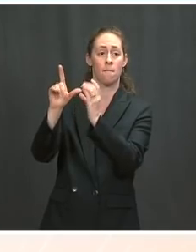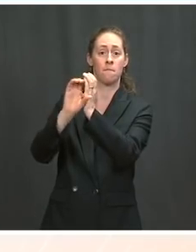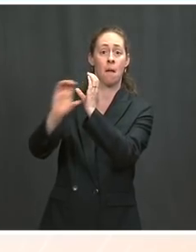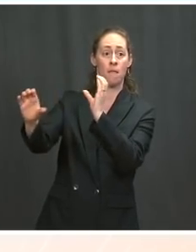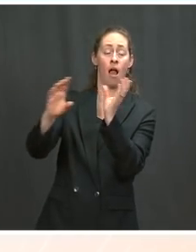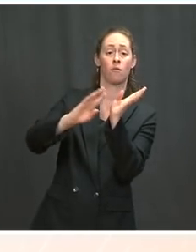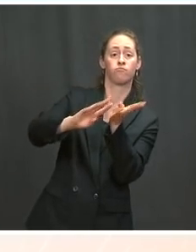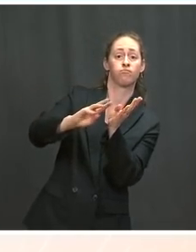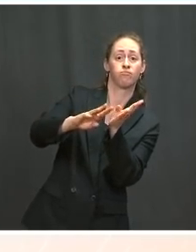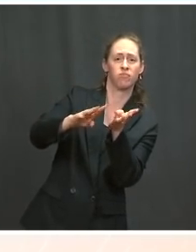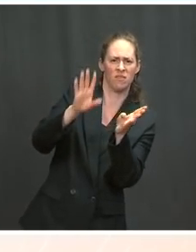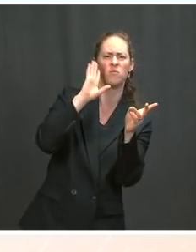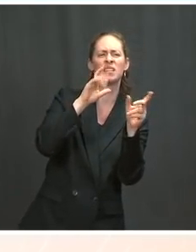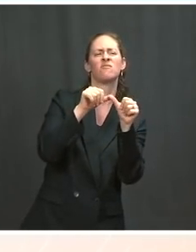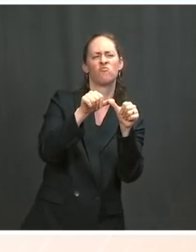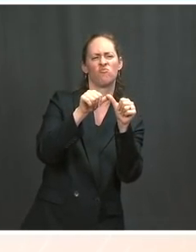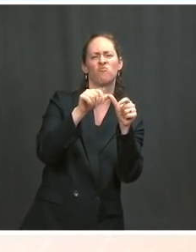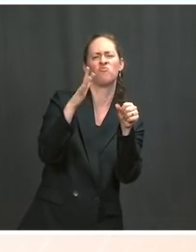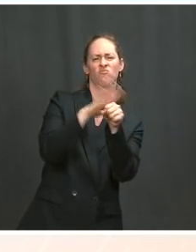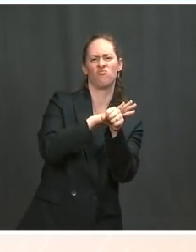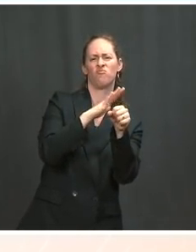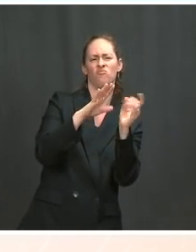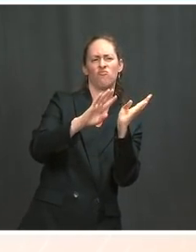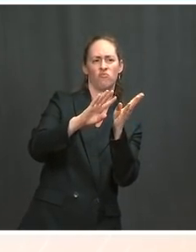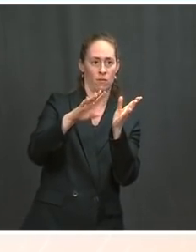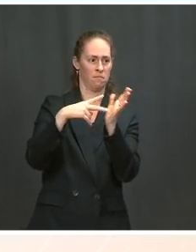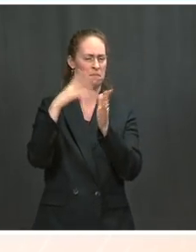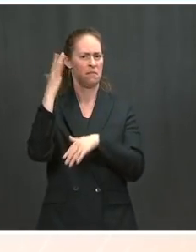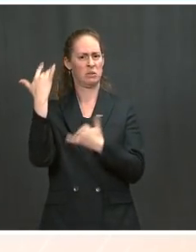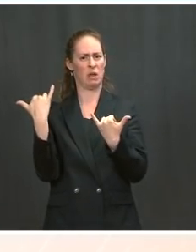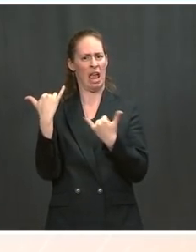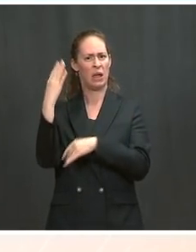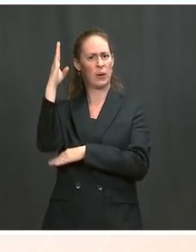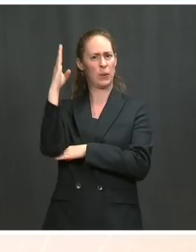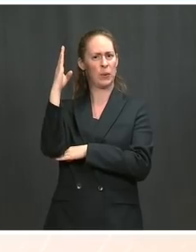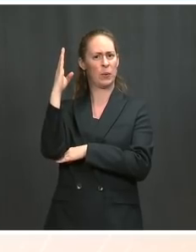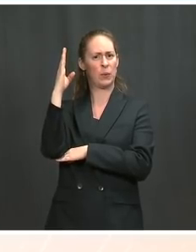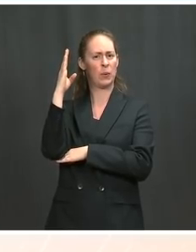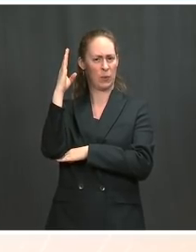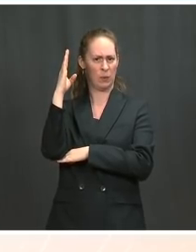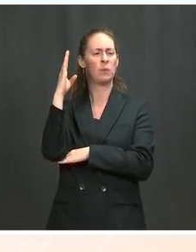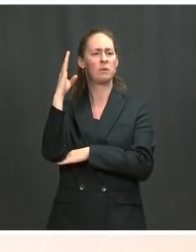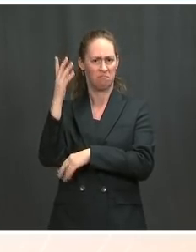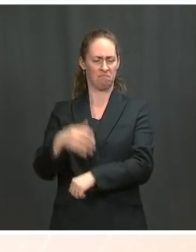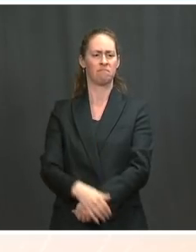in every market by noon today. Obviously, there is still going to be some time until things go back to normal.